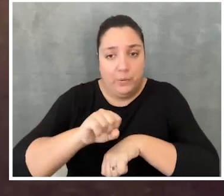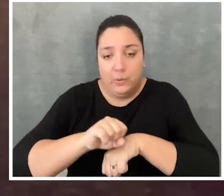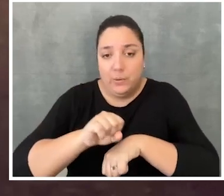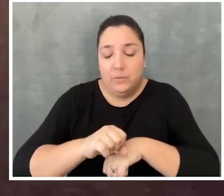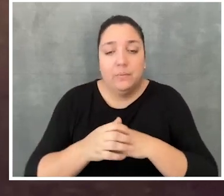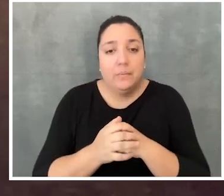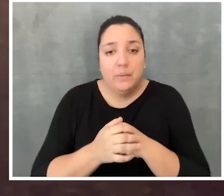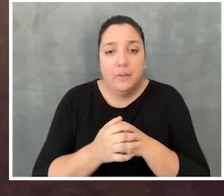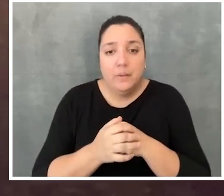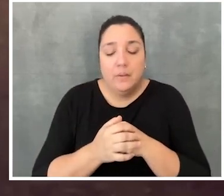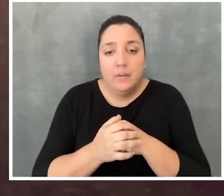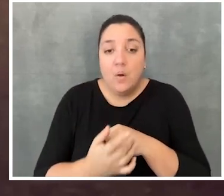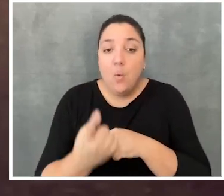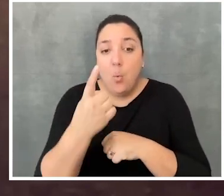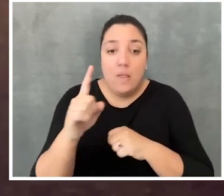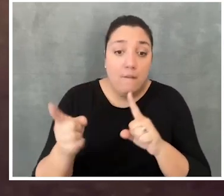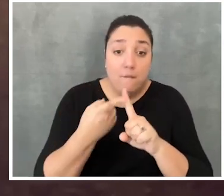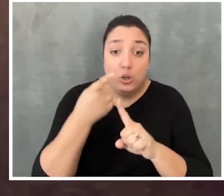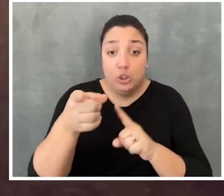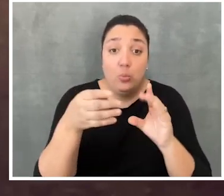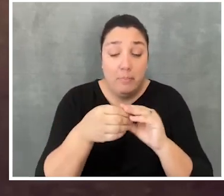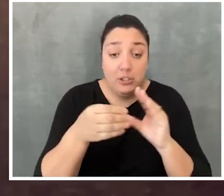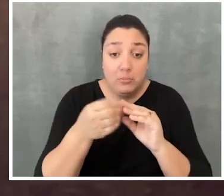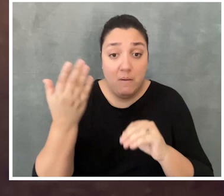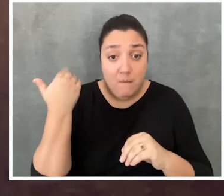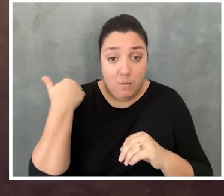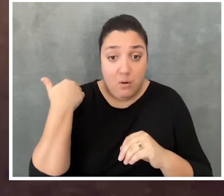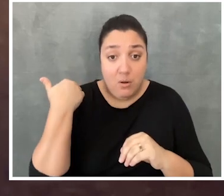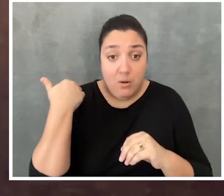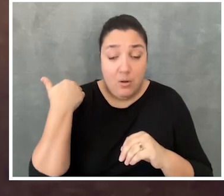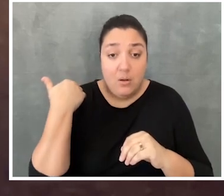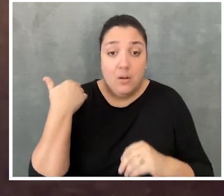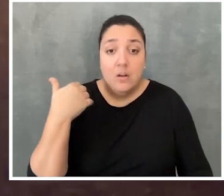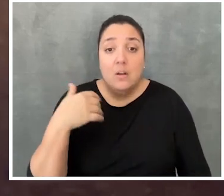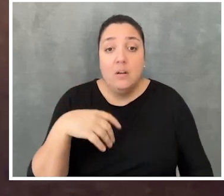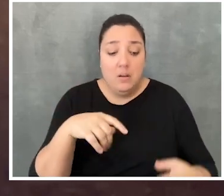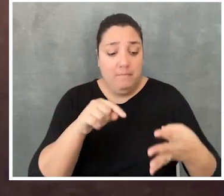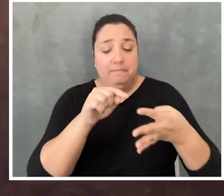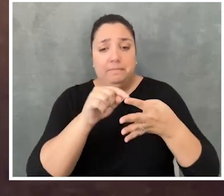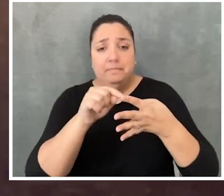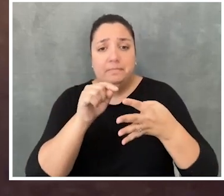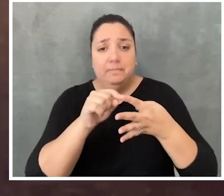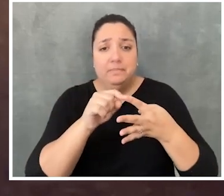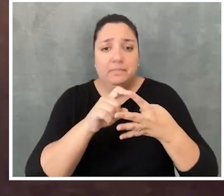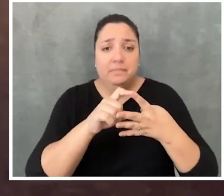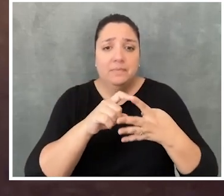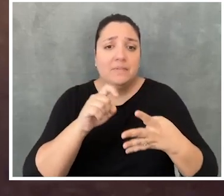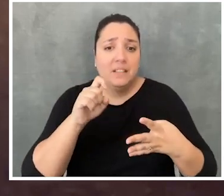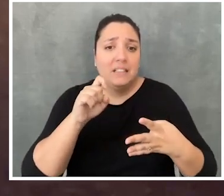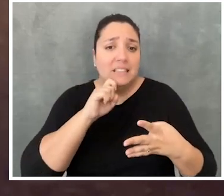that one of the first ones that you mentioned, which is, you know, the sexual health and health rights